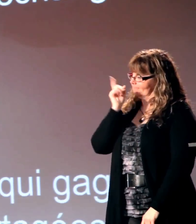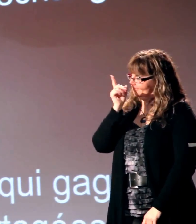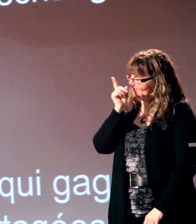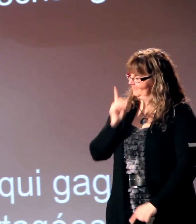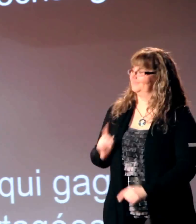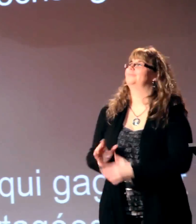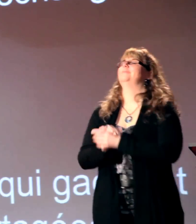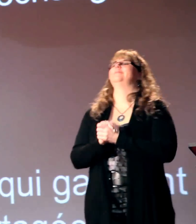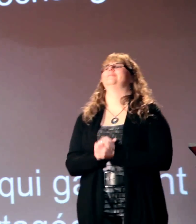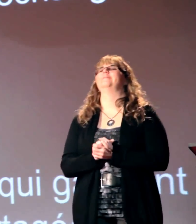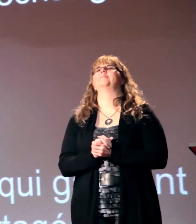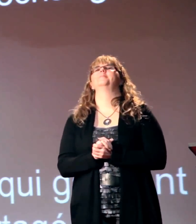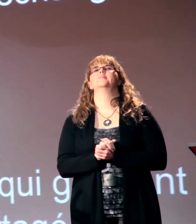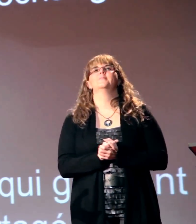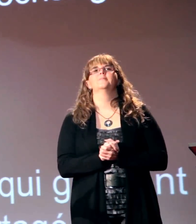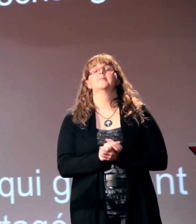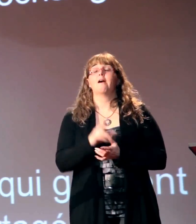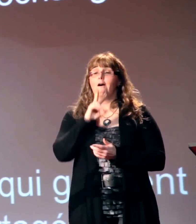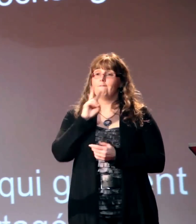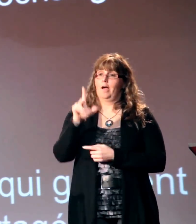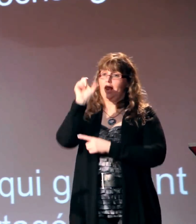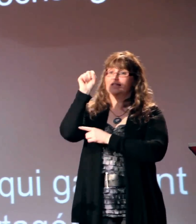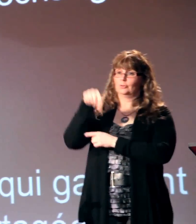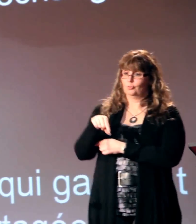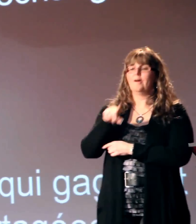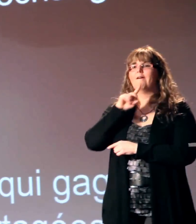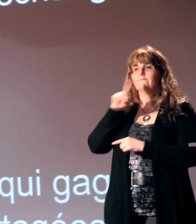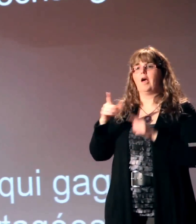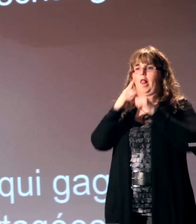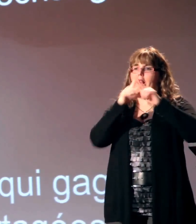The problem is that sign language is its own language...